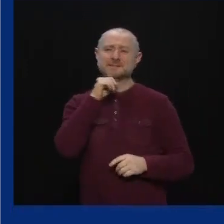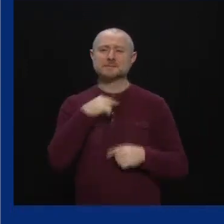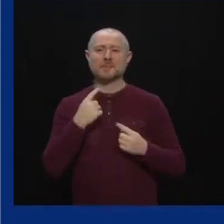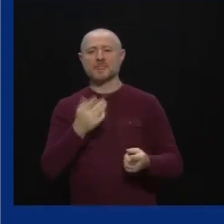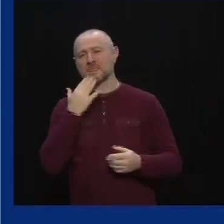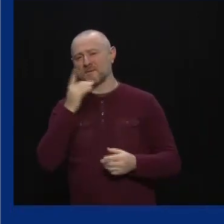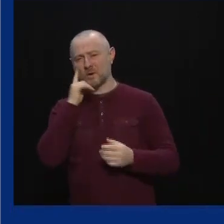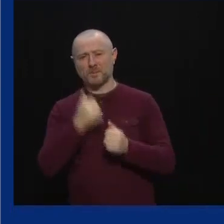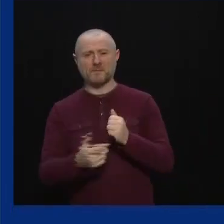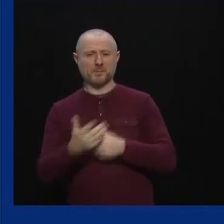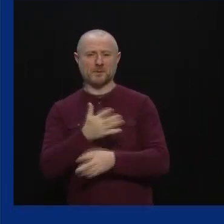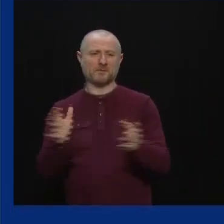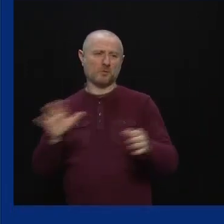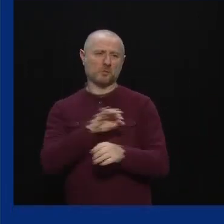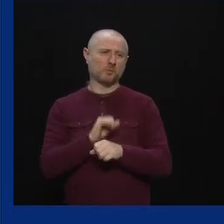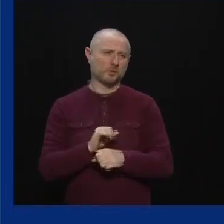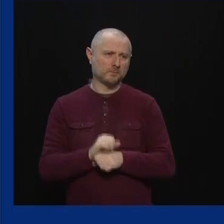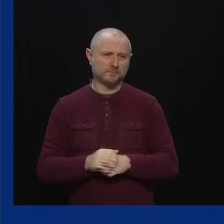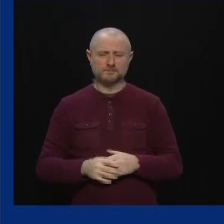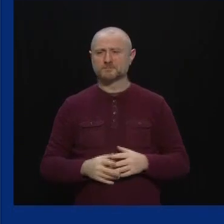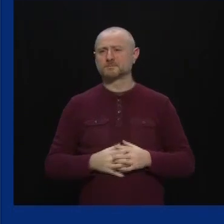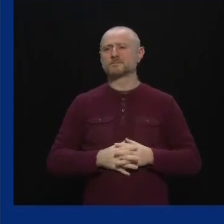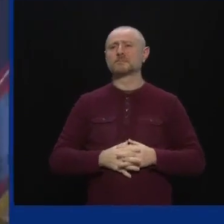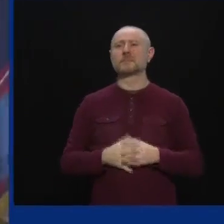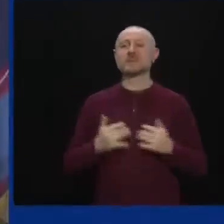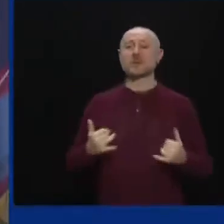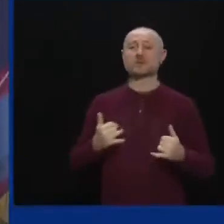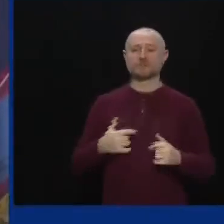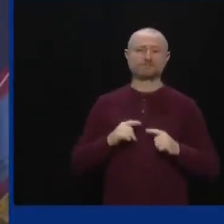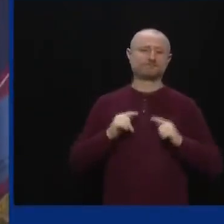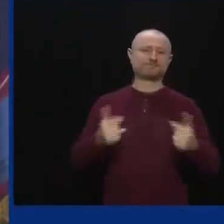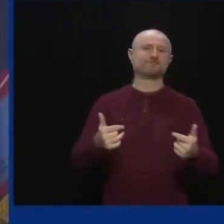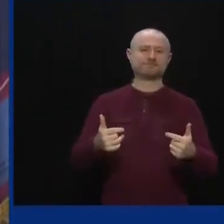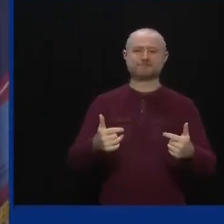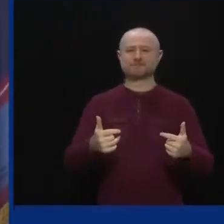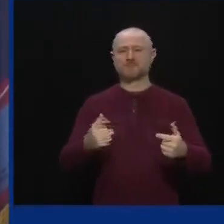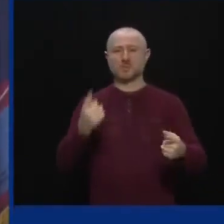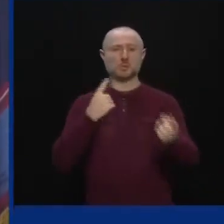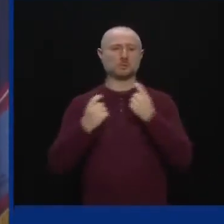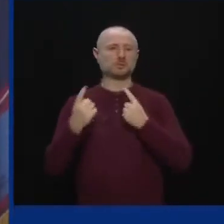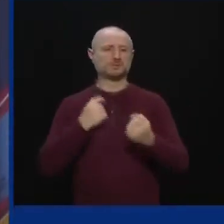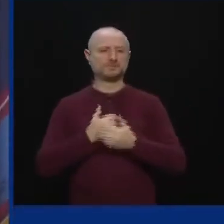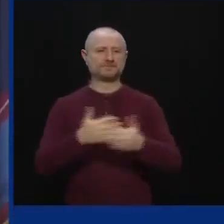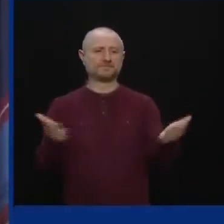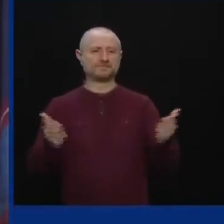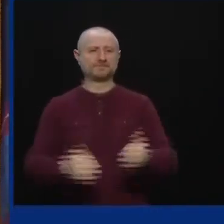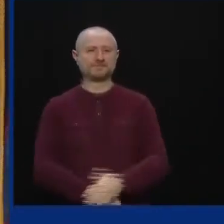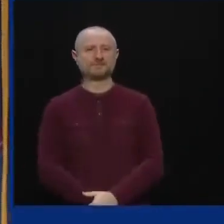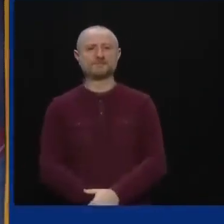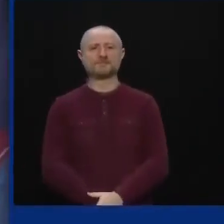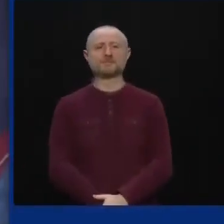SAY IT'S ALL OVER. WE'RE NOT THERE YET, BUT BOY WE'VE WAITED A LONG TIME FOR